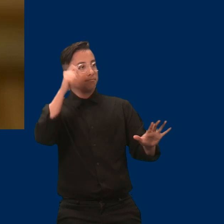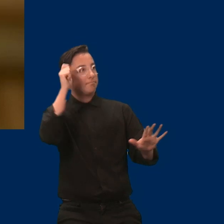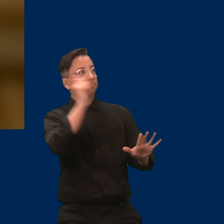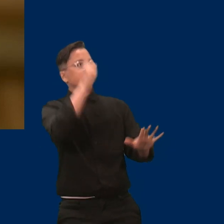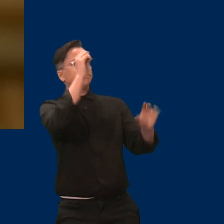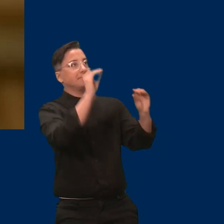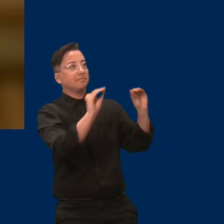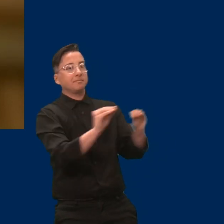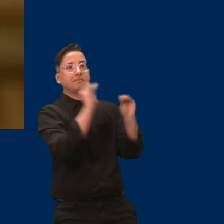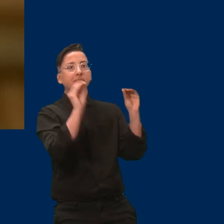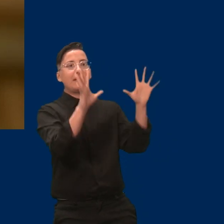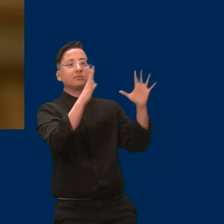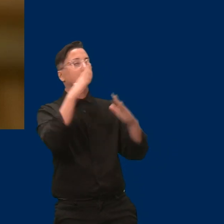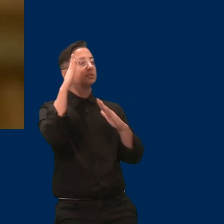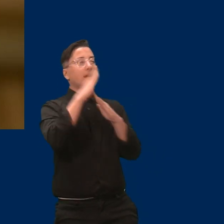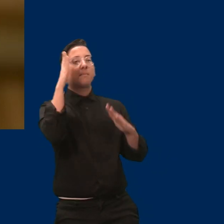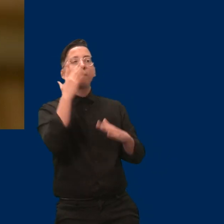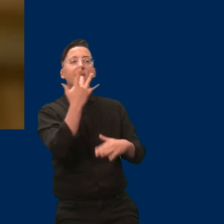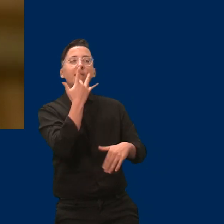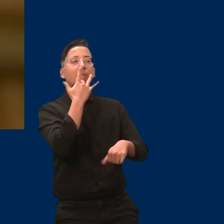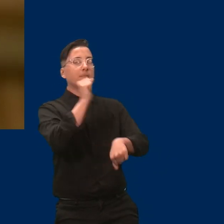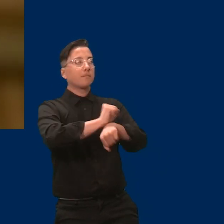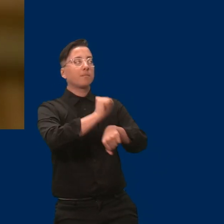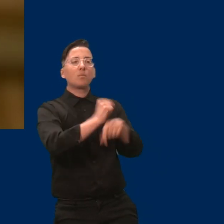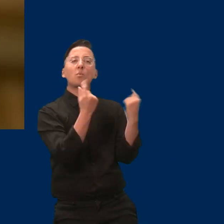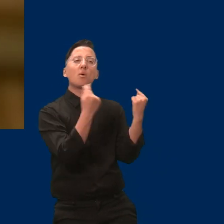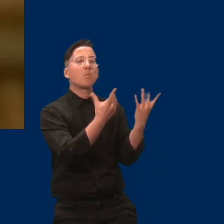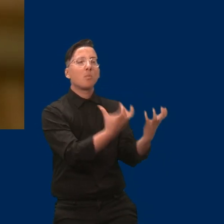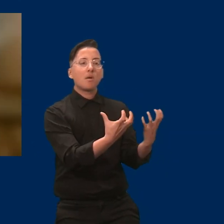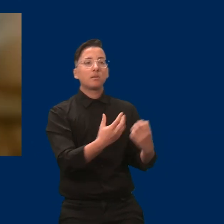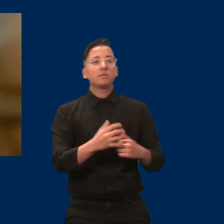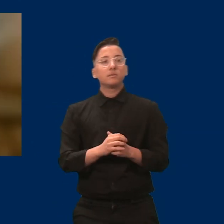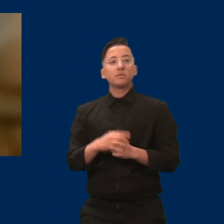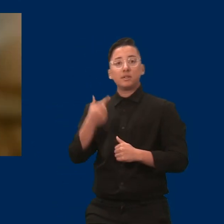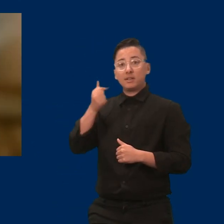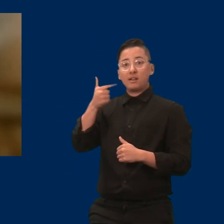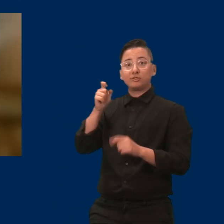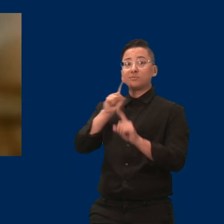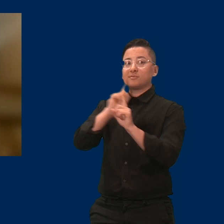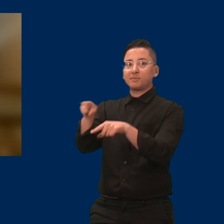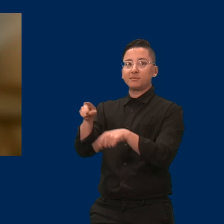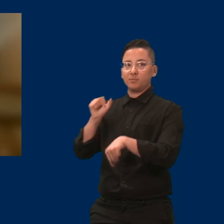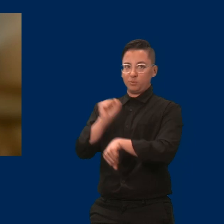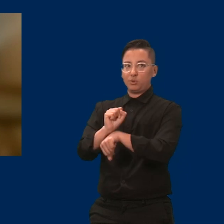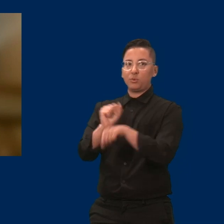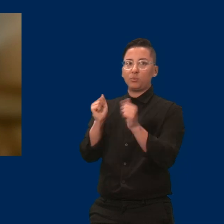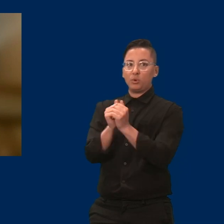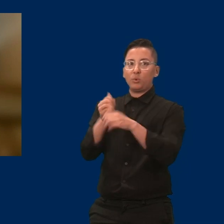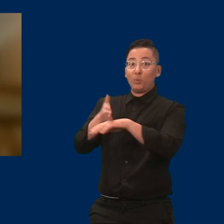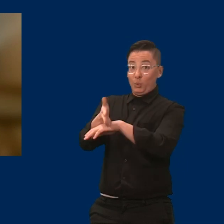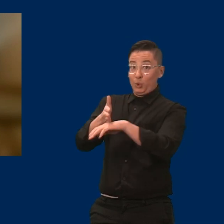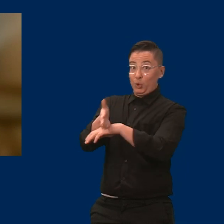[John] I love it. Really? Yeah. (John) That's amazing. That is absolutely amazing. Good for you.